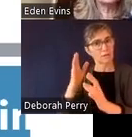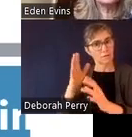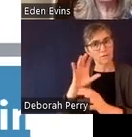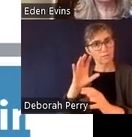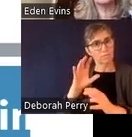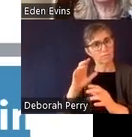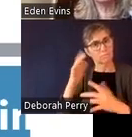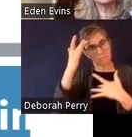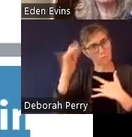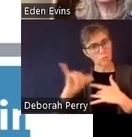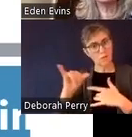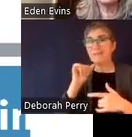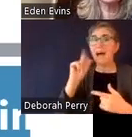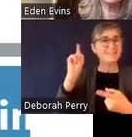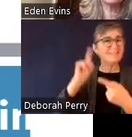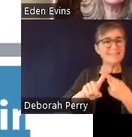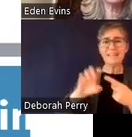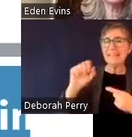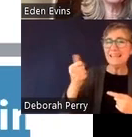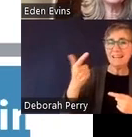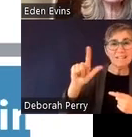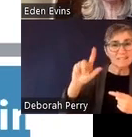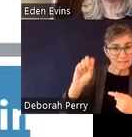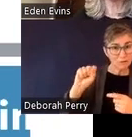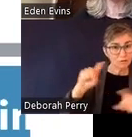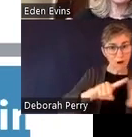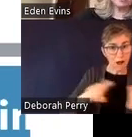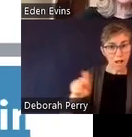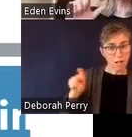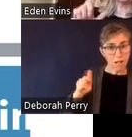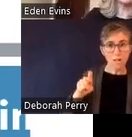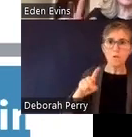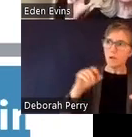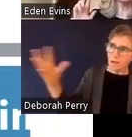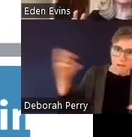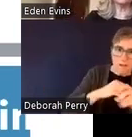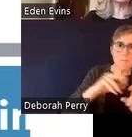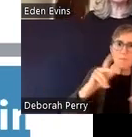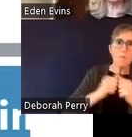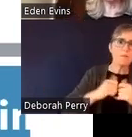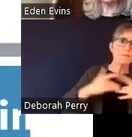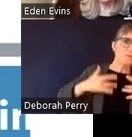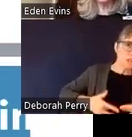EAGLES trial when we enrolled large numbers of people with depression, anxiety, or schizophrenia